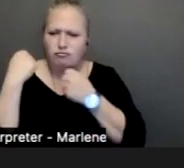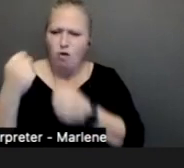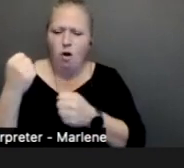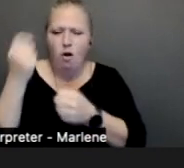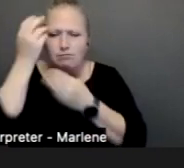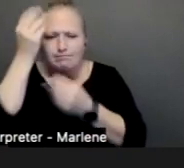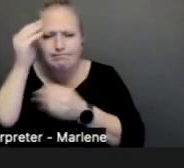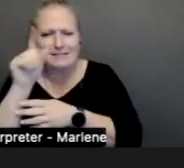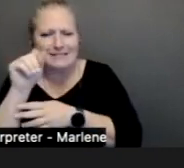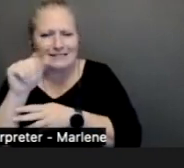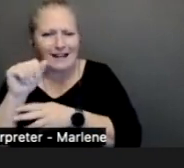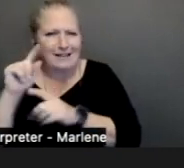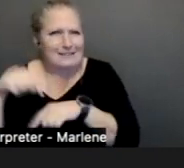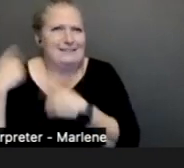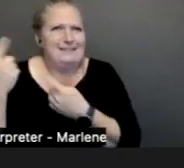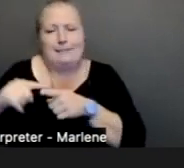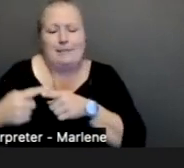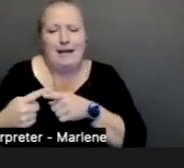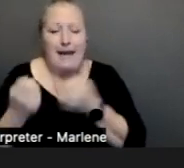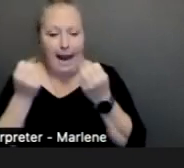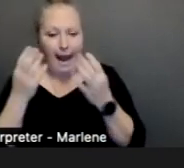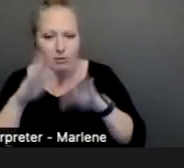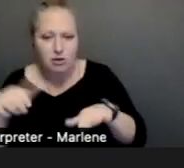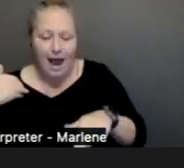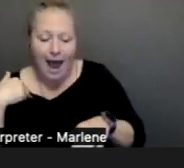even since the beginning, you know, it's like, how many kids have devices, how many, we knew how many